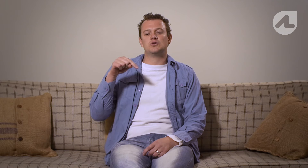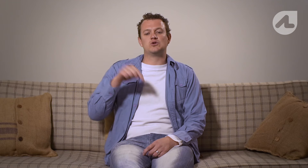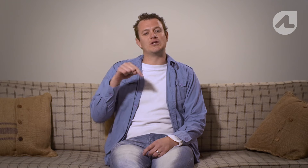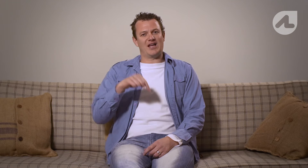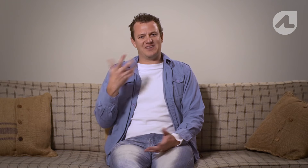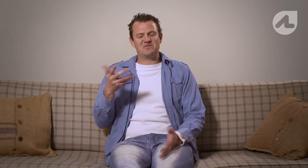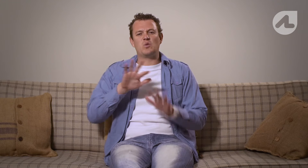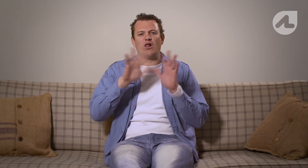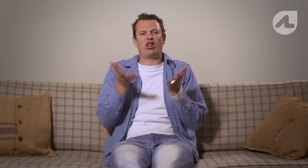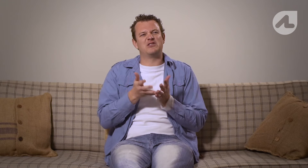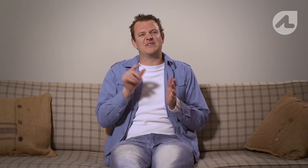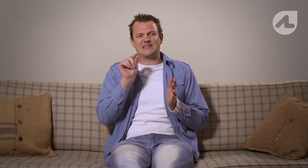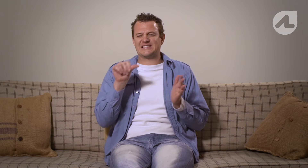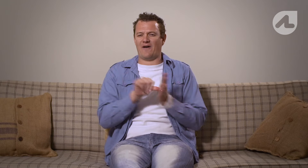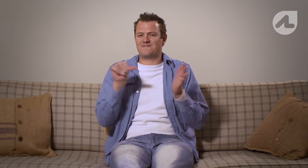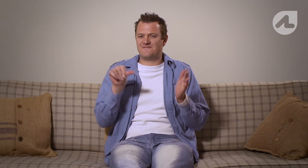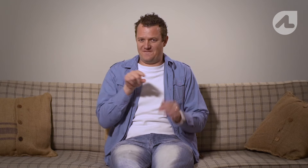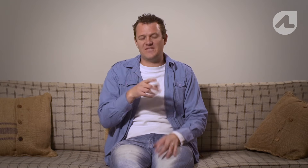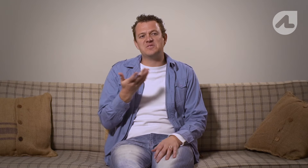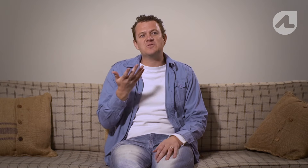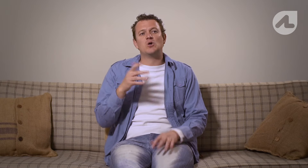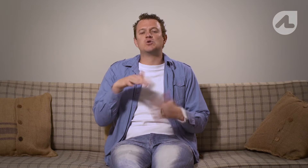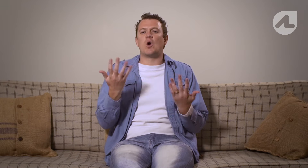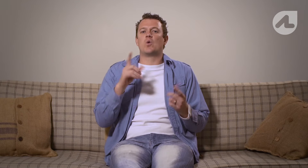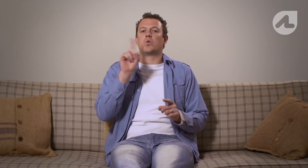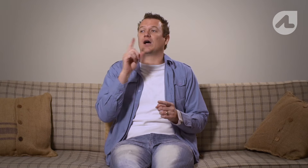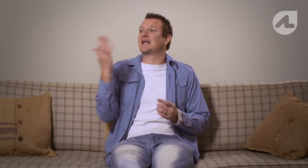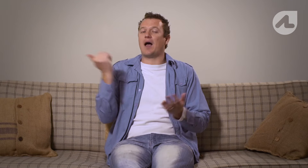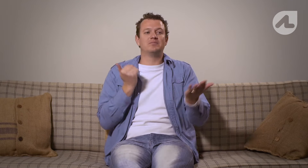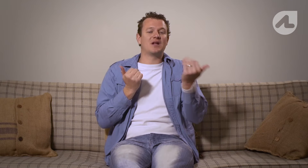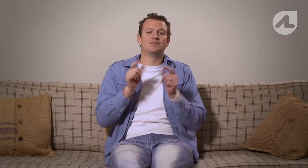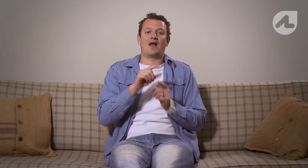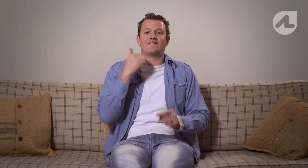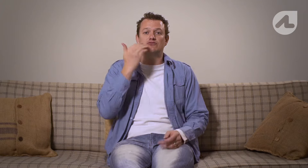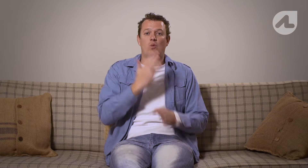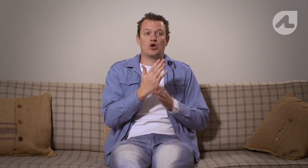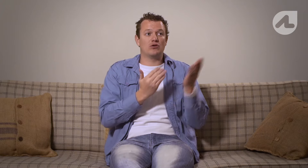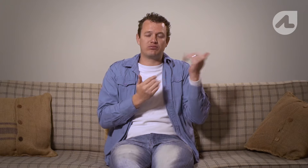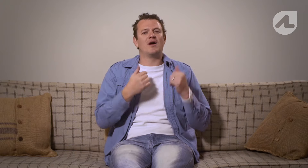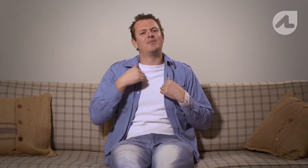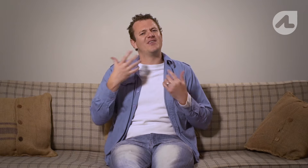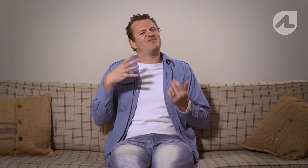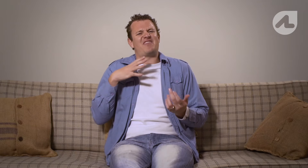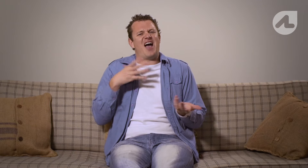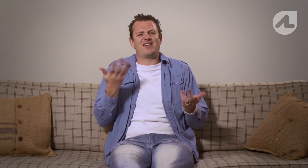So today's world can be a bit difficult, Victoria will have lots of work coming in and I need to be really flexible.